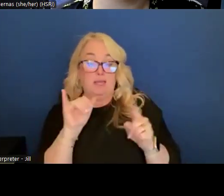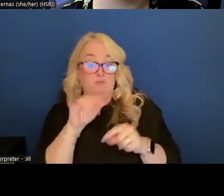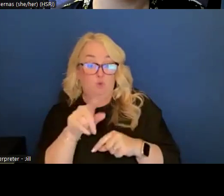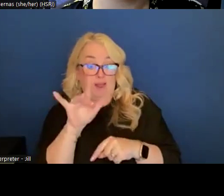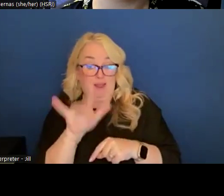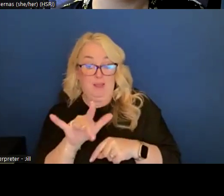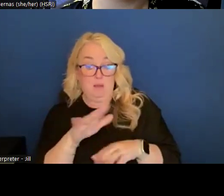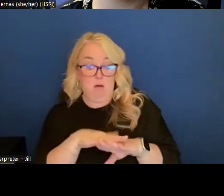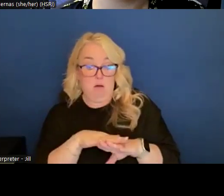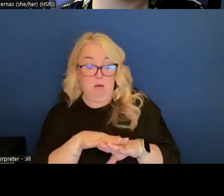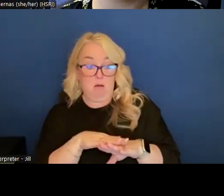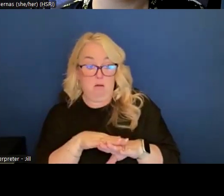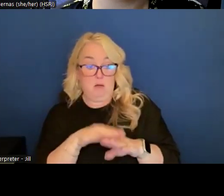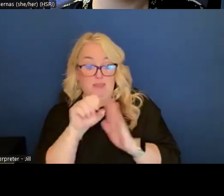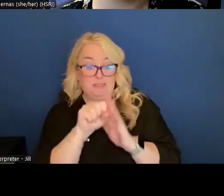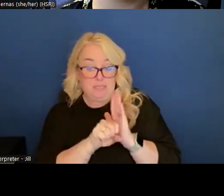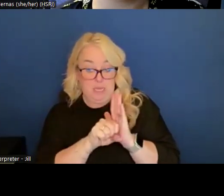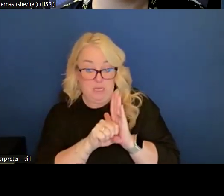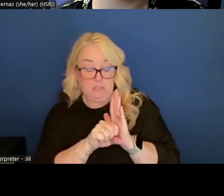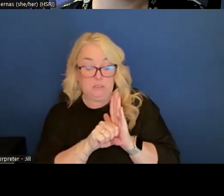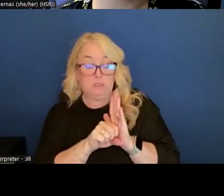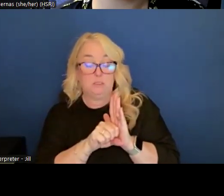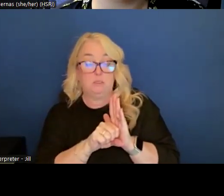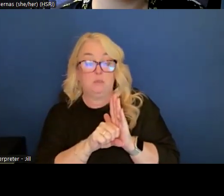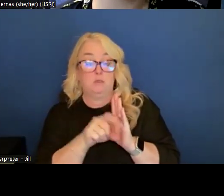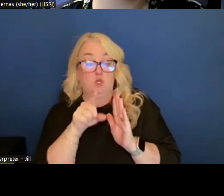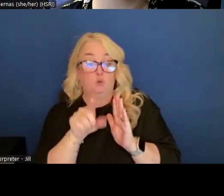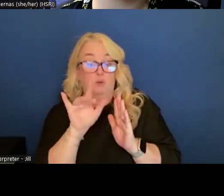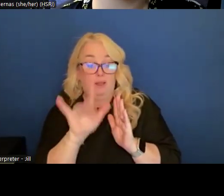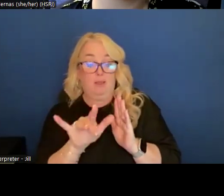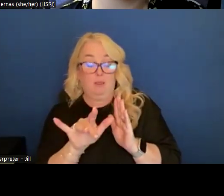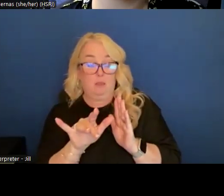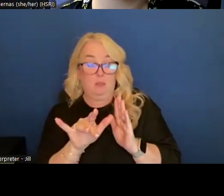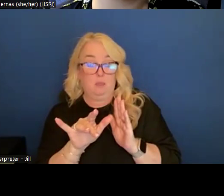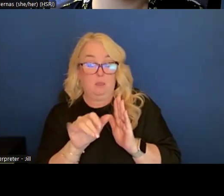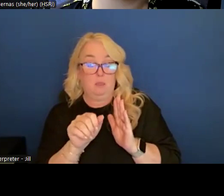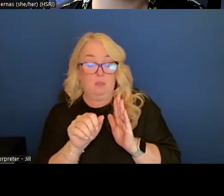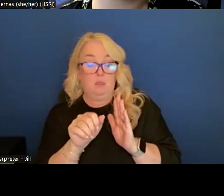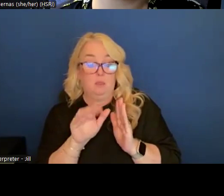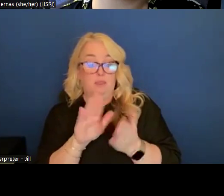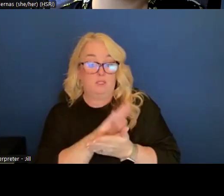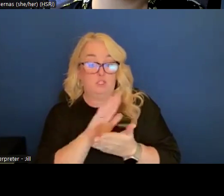sort it by state, and you click on any of the documents, you can